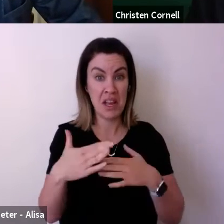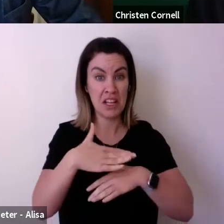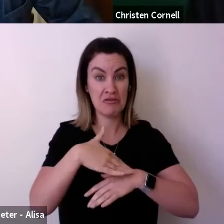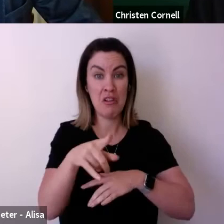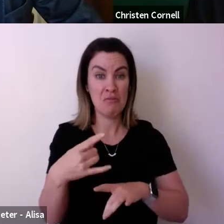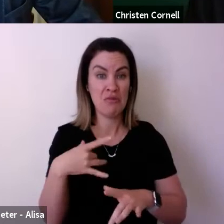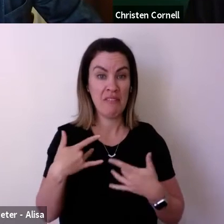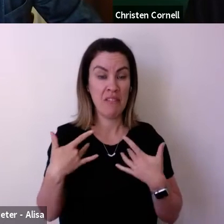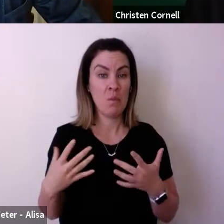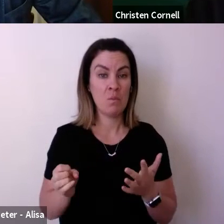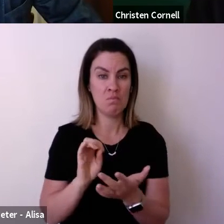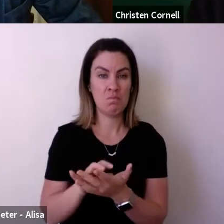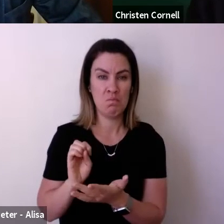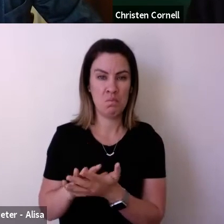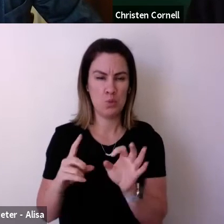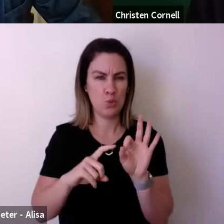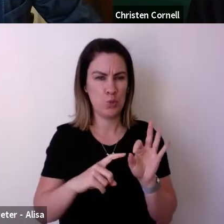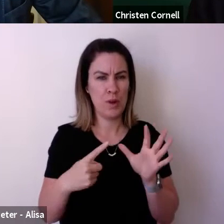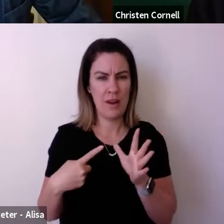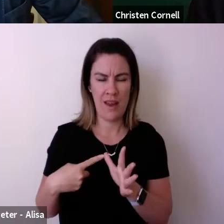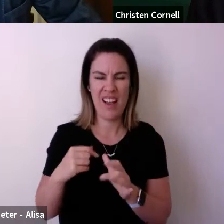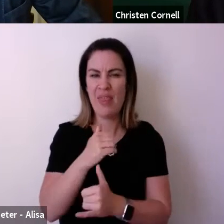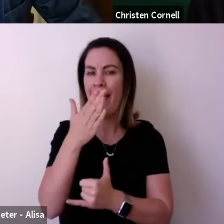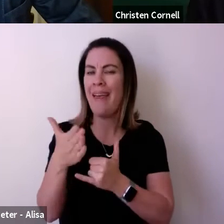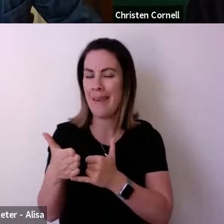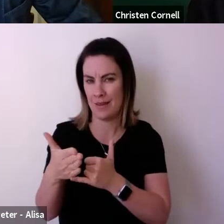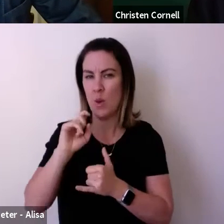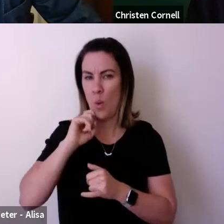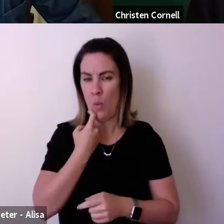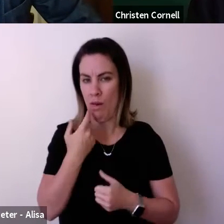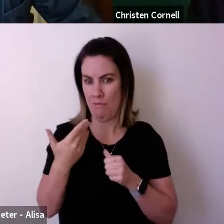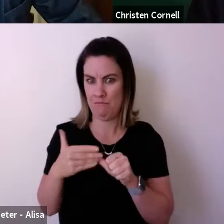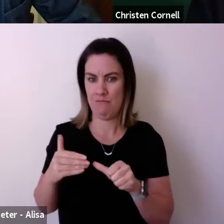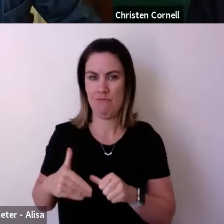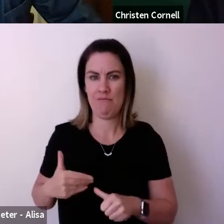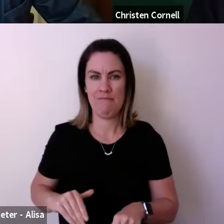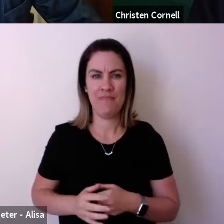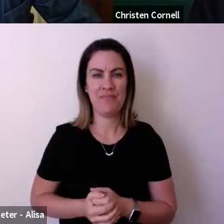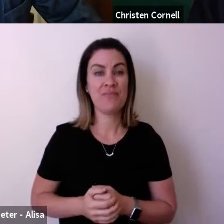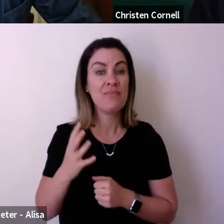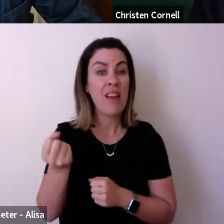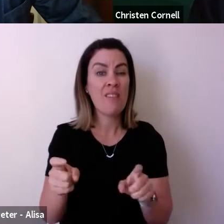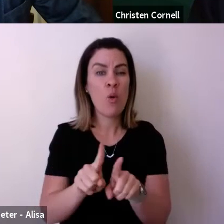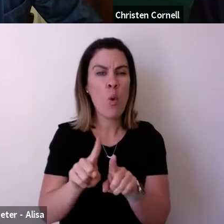We save some time at the end, however, to respond. The chat function is available throughout the session.